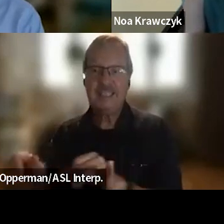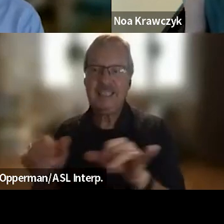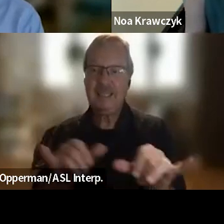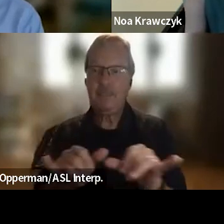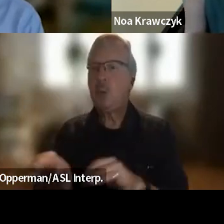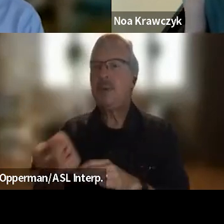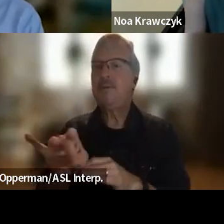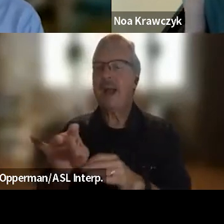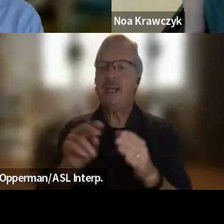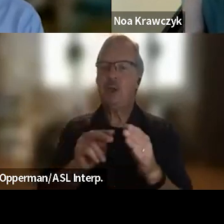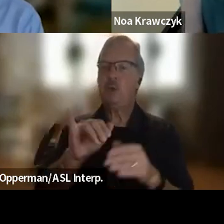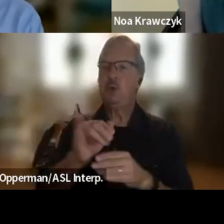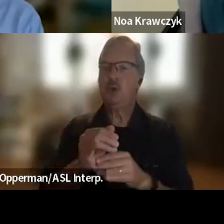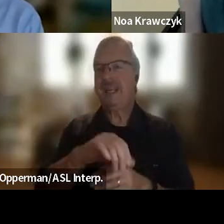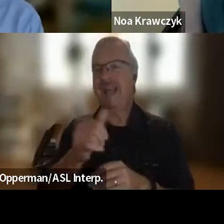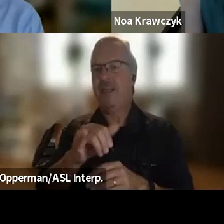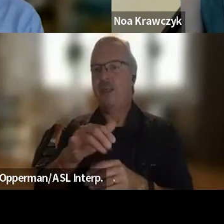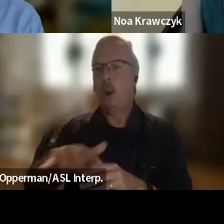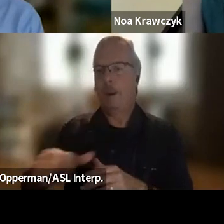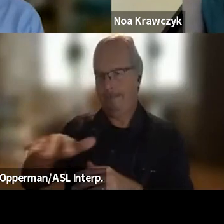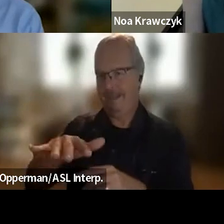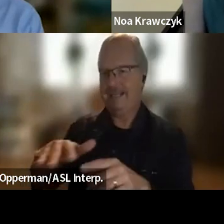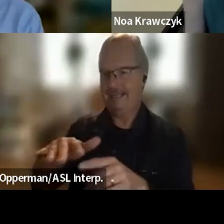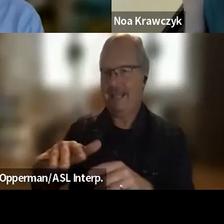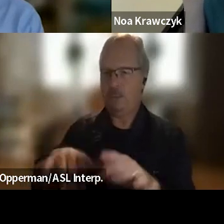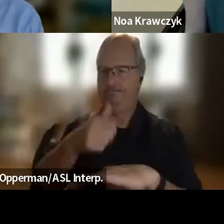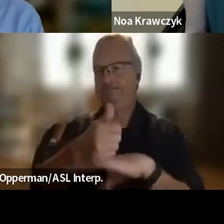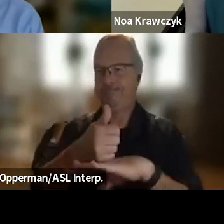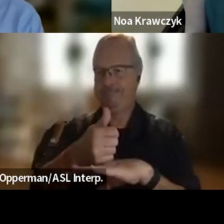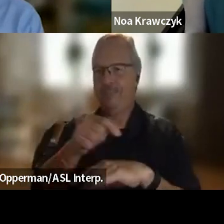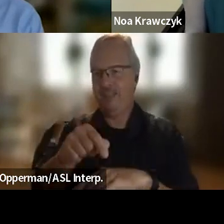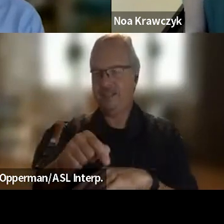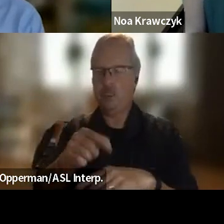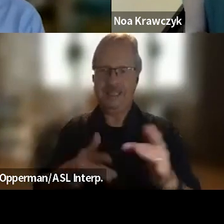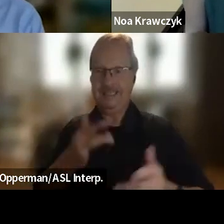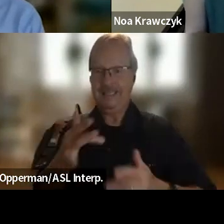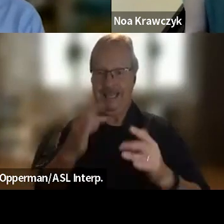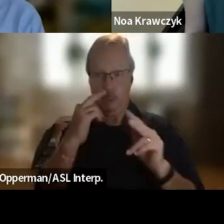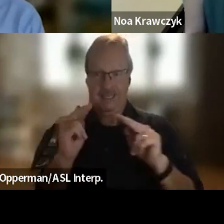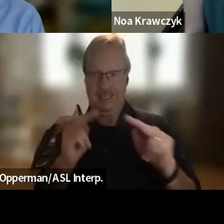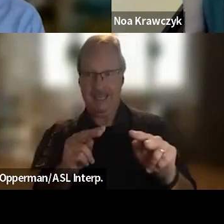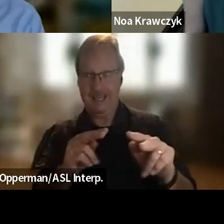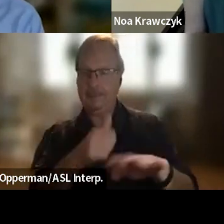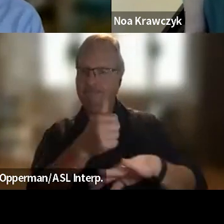in New Jersey and other places that will implement this. So it's exciting to see that the implementation is really ramping up